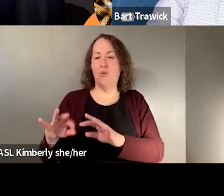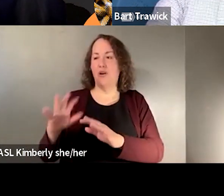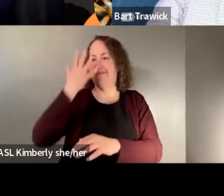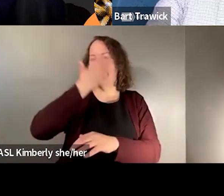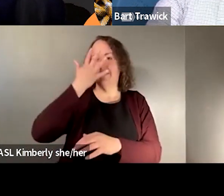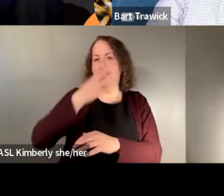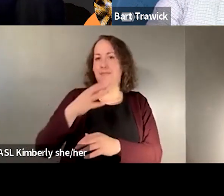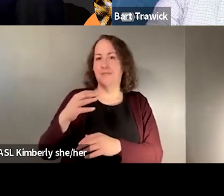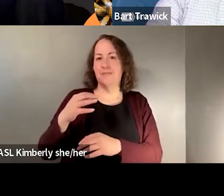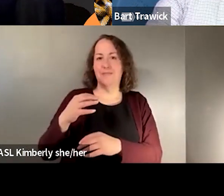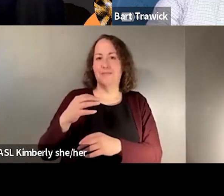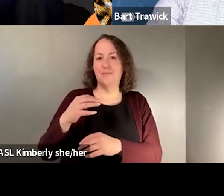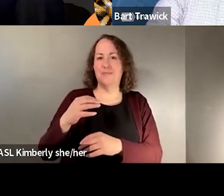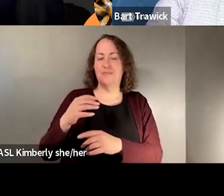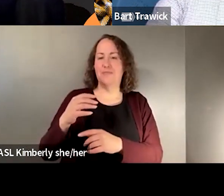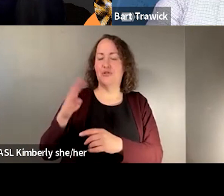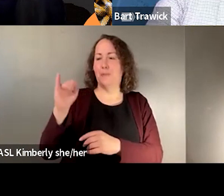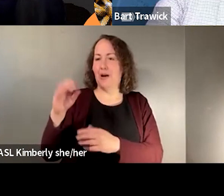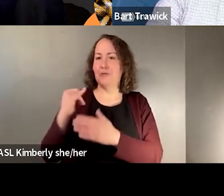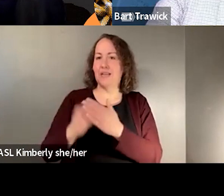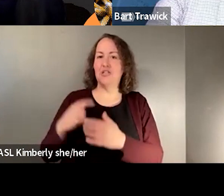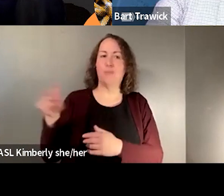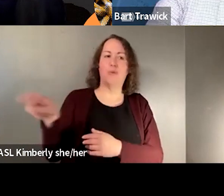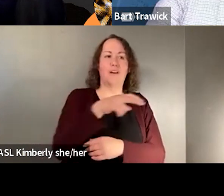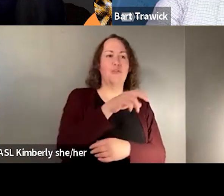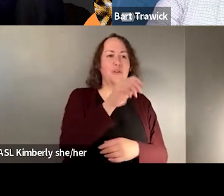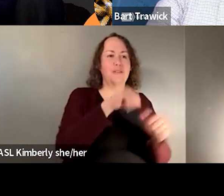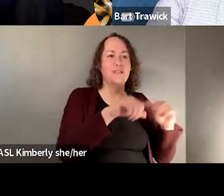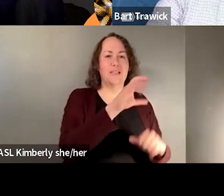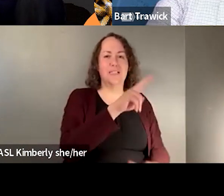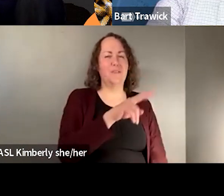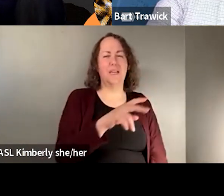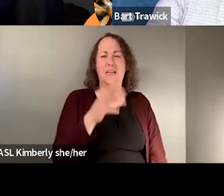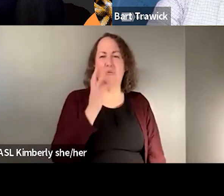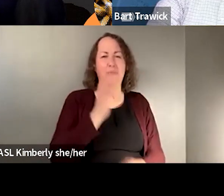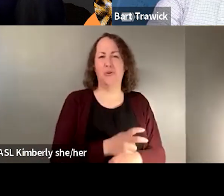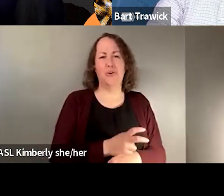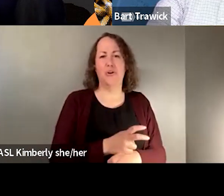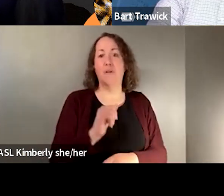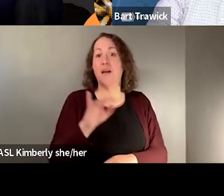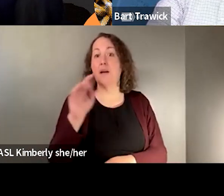to move that over easily to SciENcv. It would be what Bart has mentioned. You should go to SciENcv once.